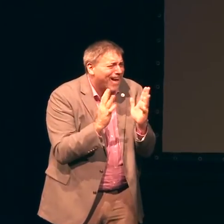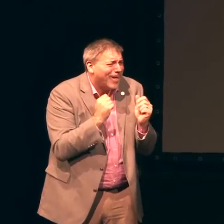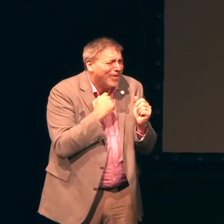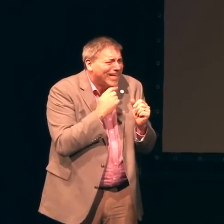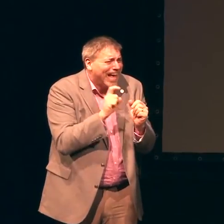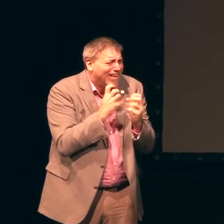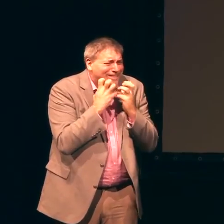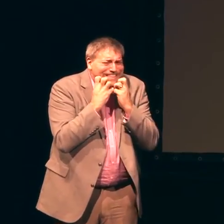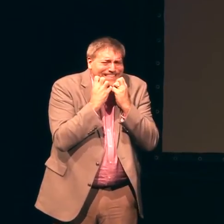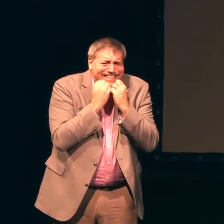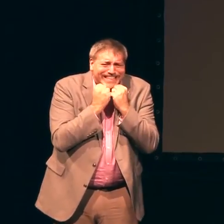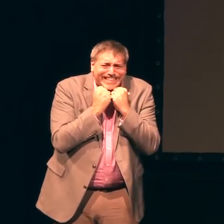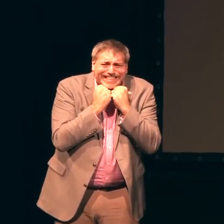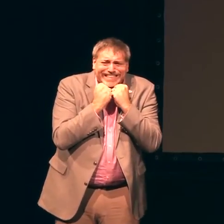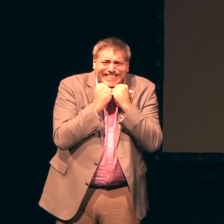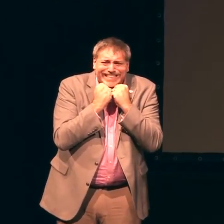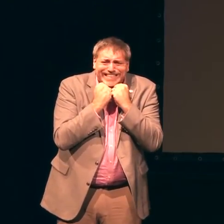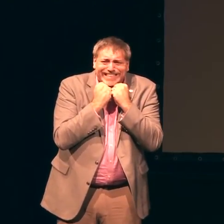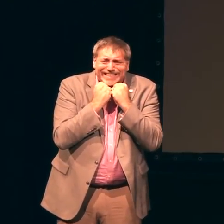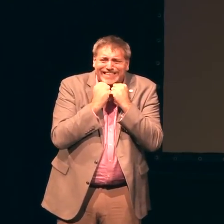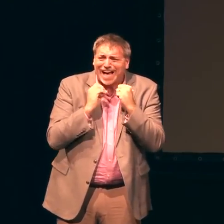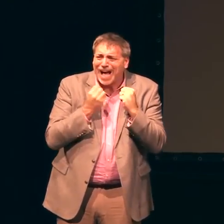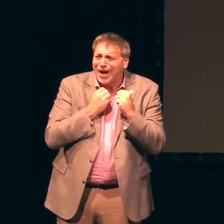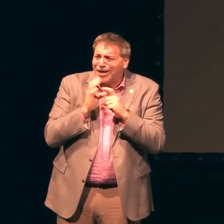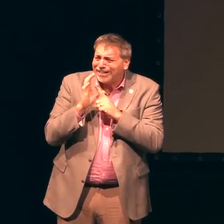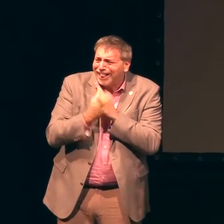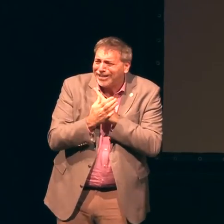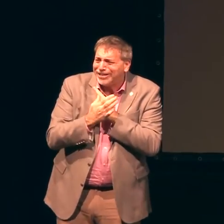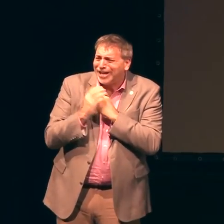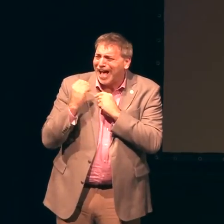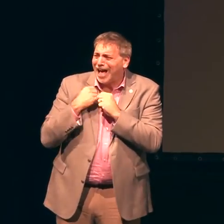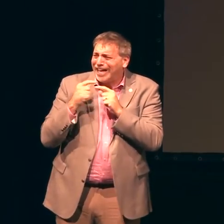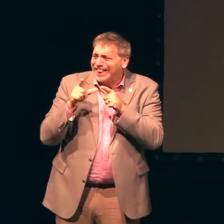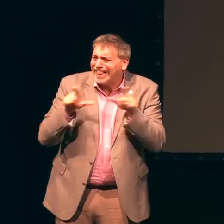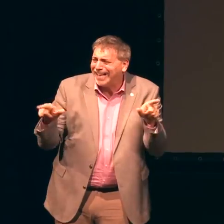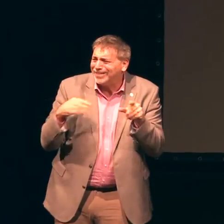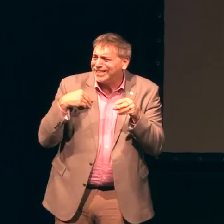it's so small, we need to cherish it. Our culture,